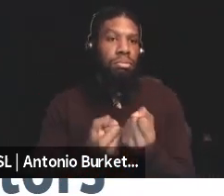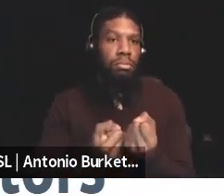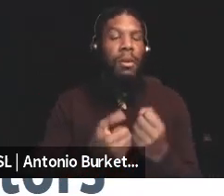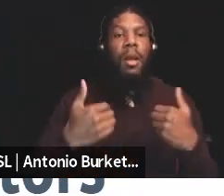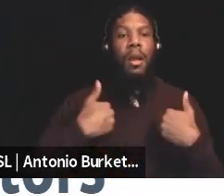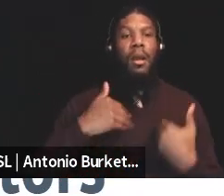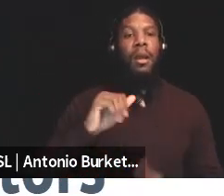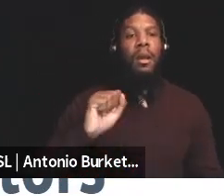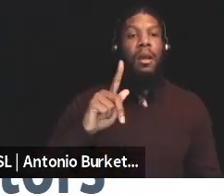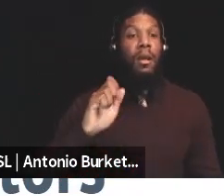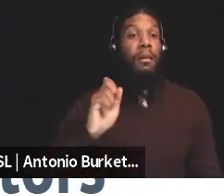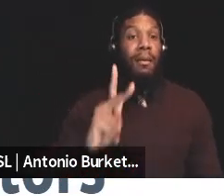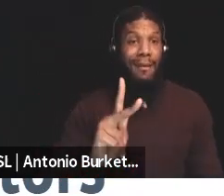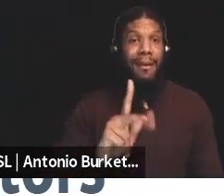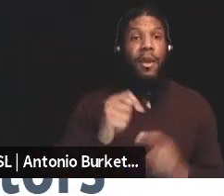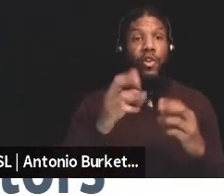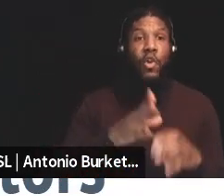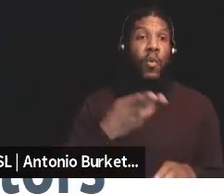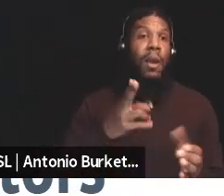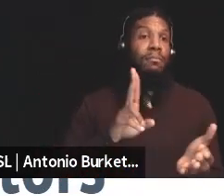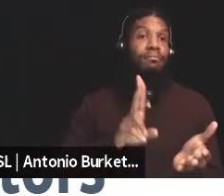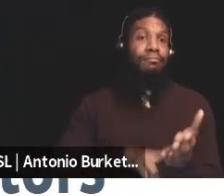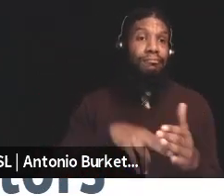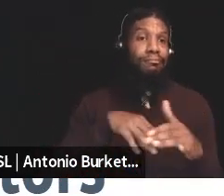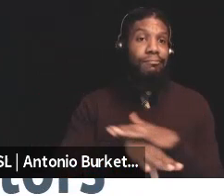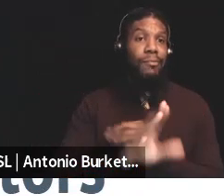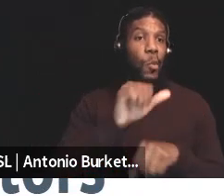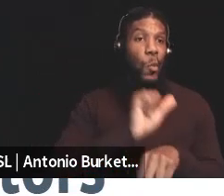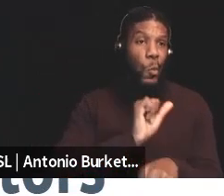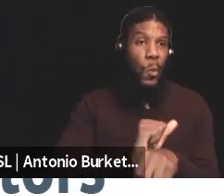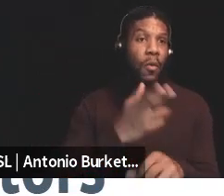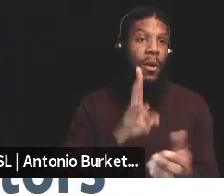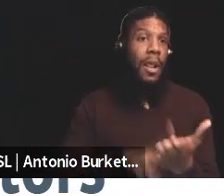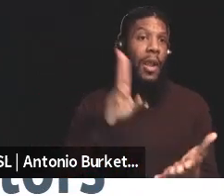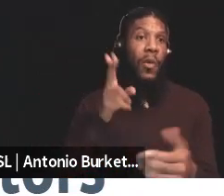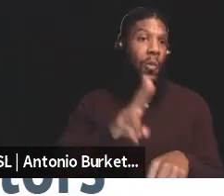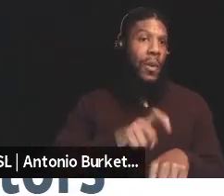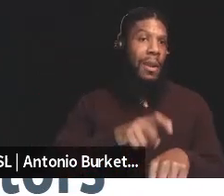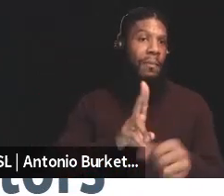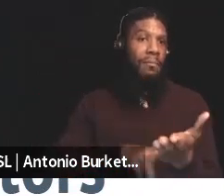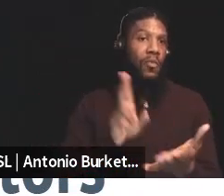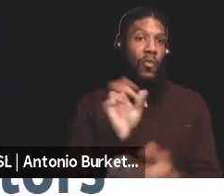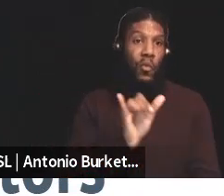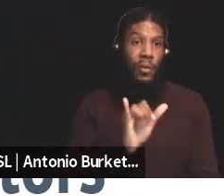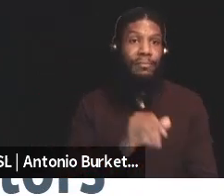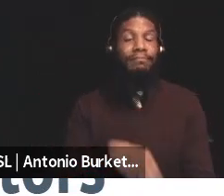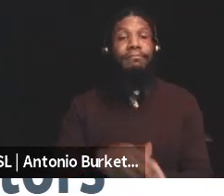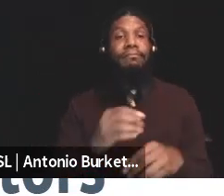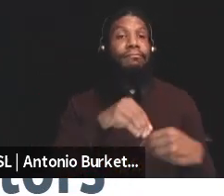check in and out for their shifts, that both the in-person and online tutors use, since on any